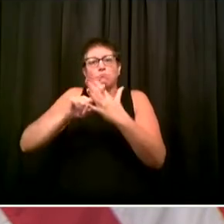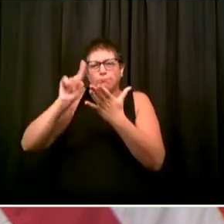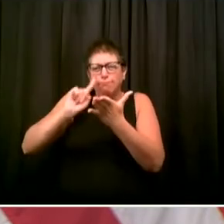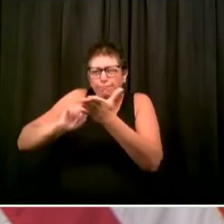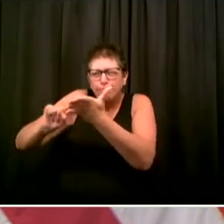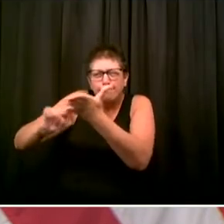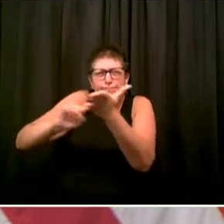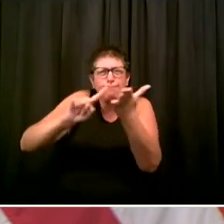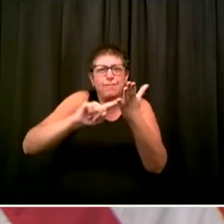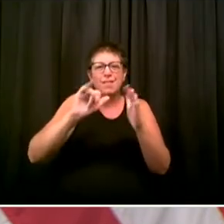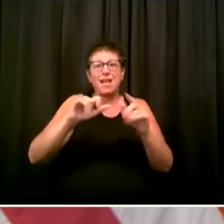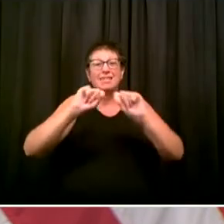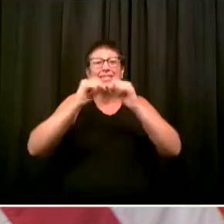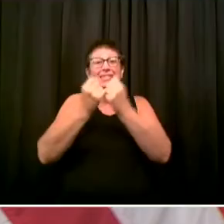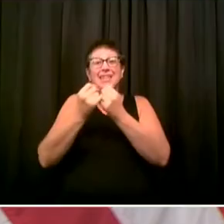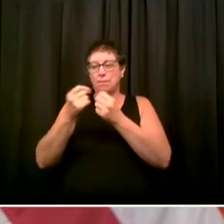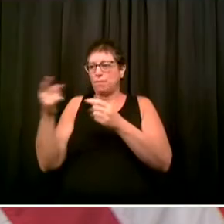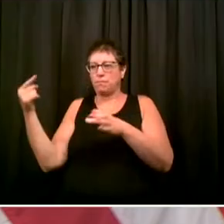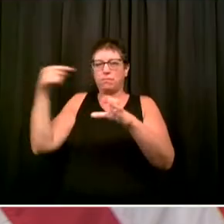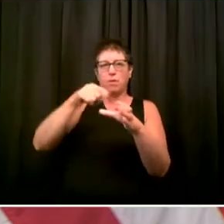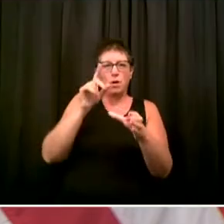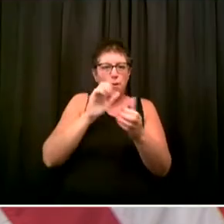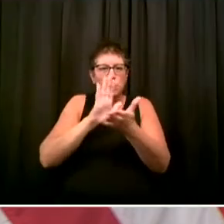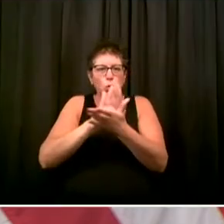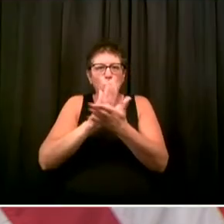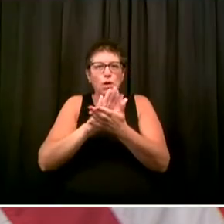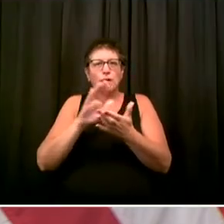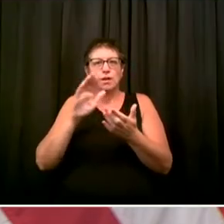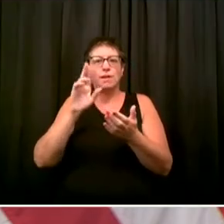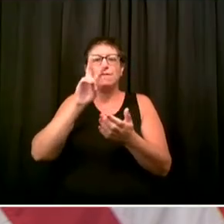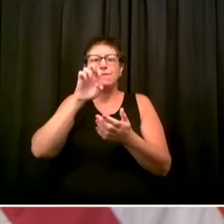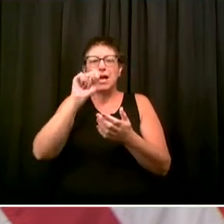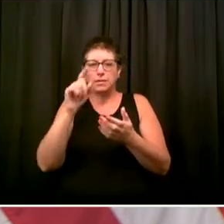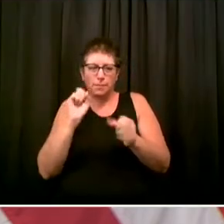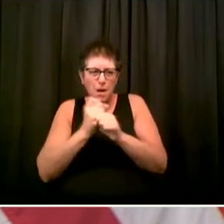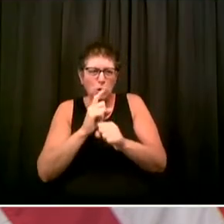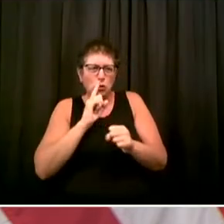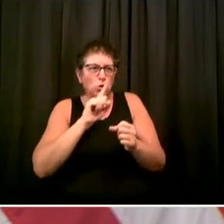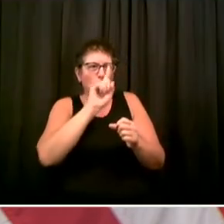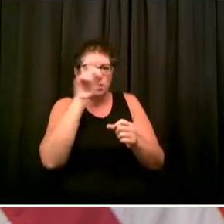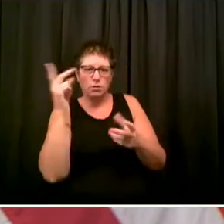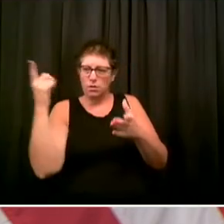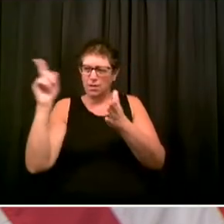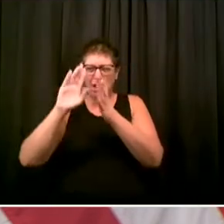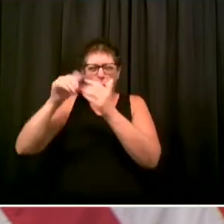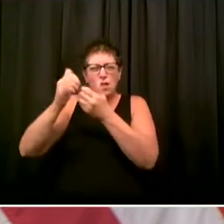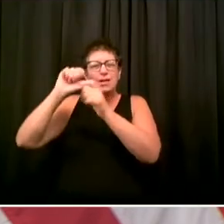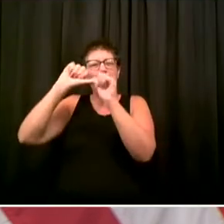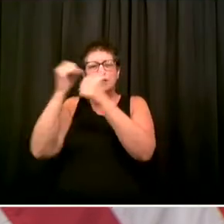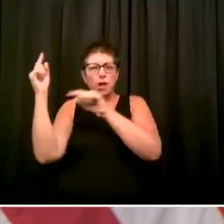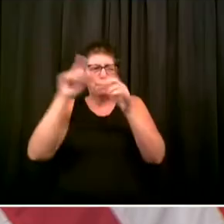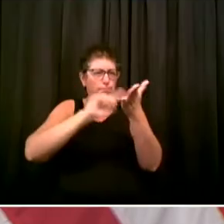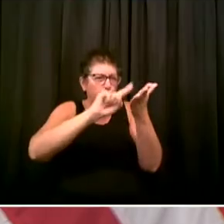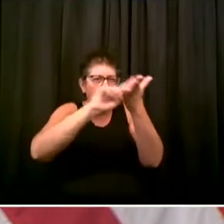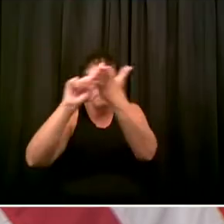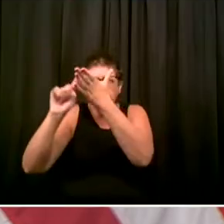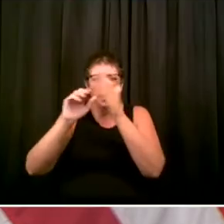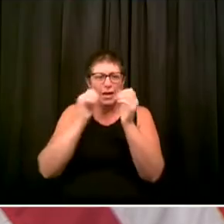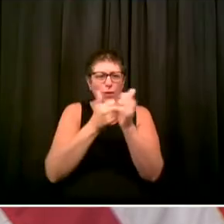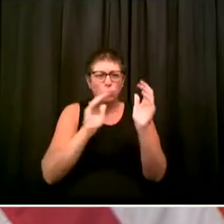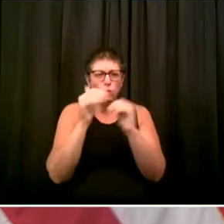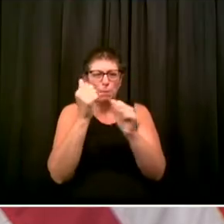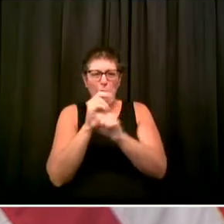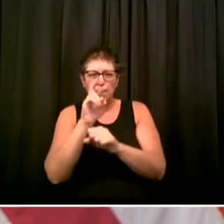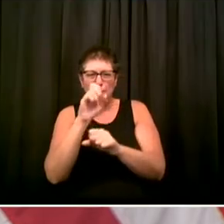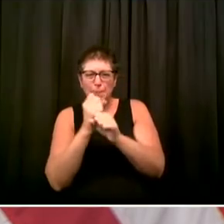EDUCATION SAFETY CHECKS EVERY